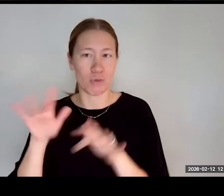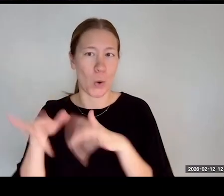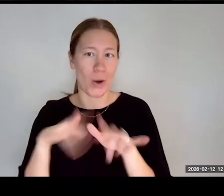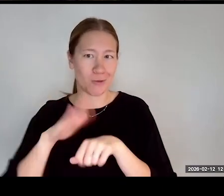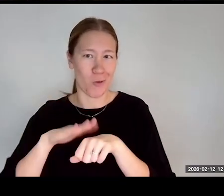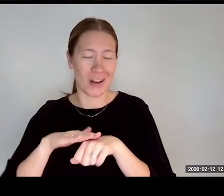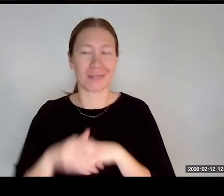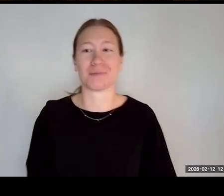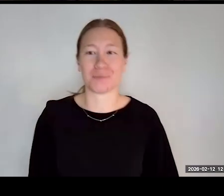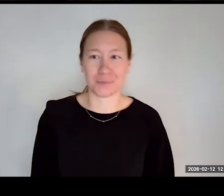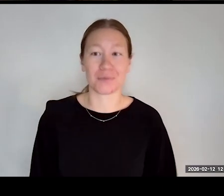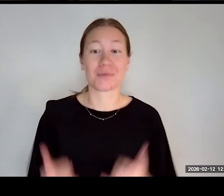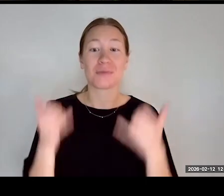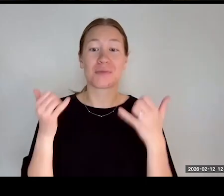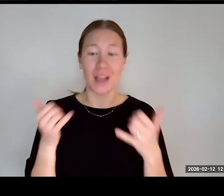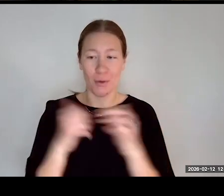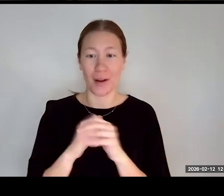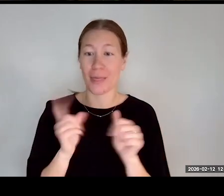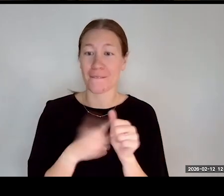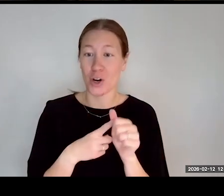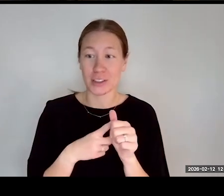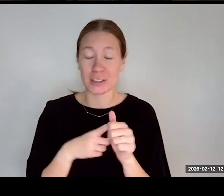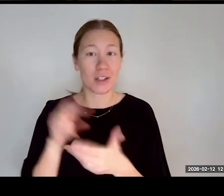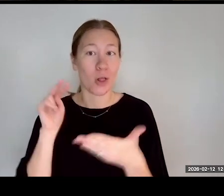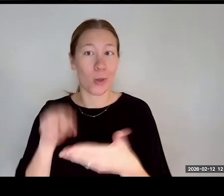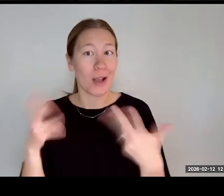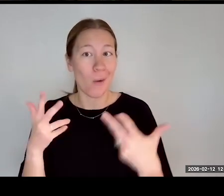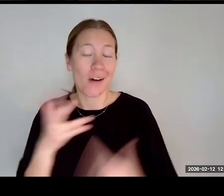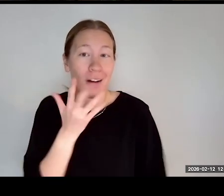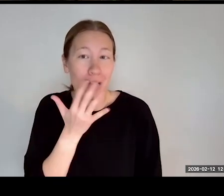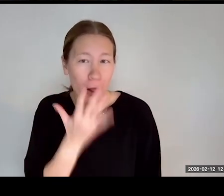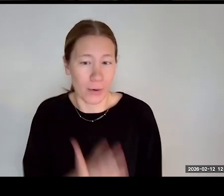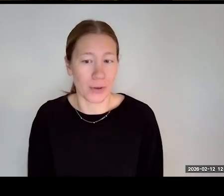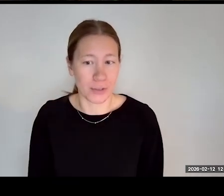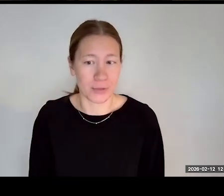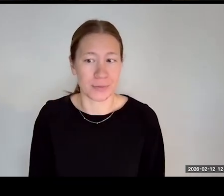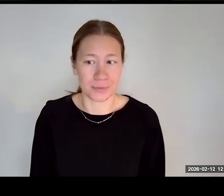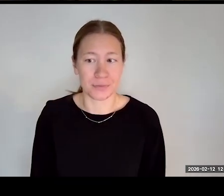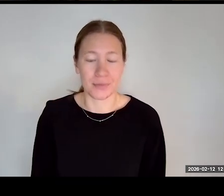to be looking at today is color. And so what I'm going to do to check color is I'm actually going